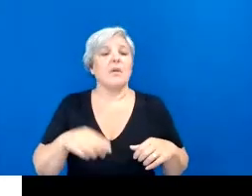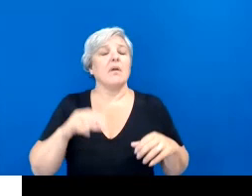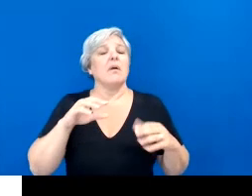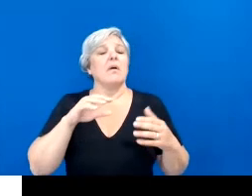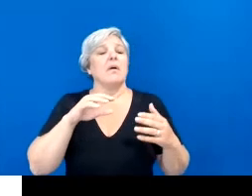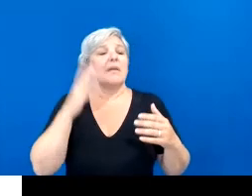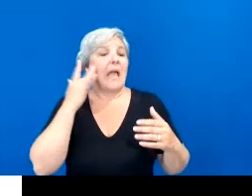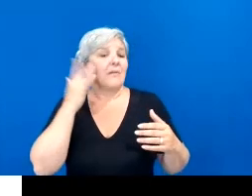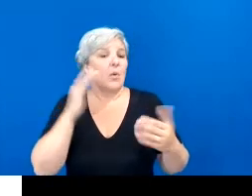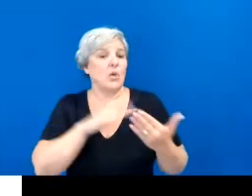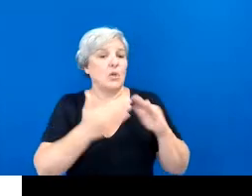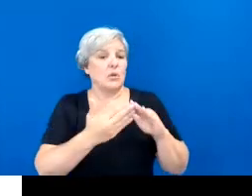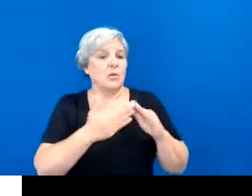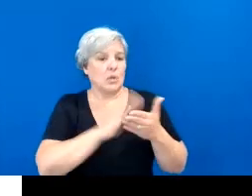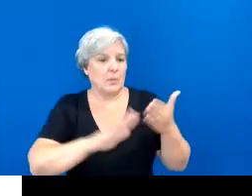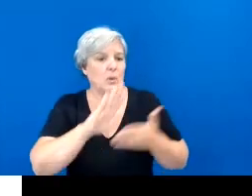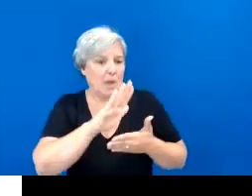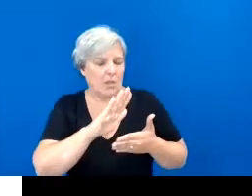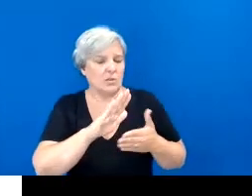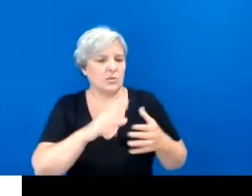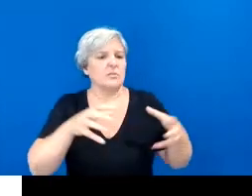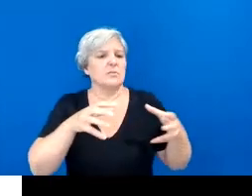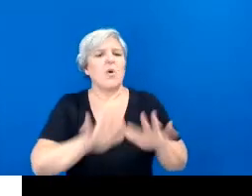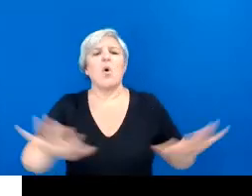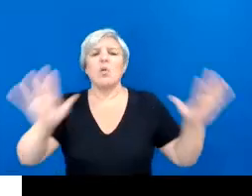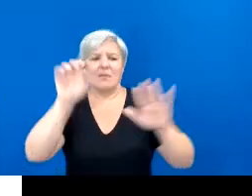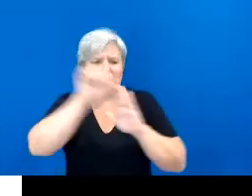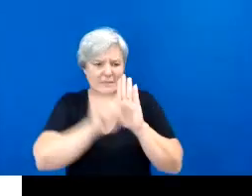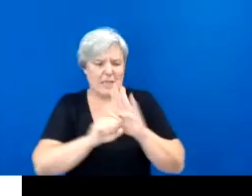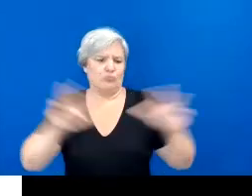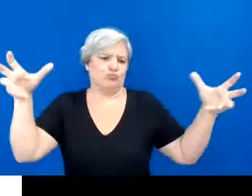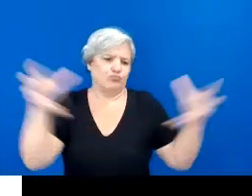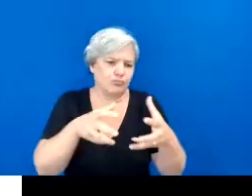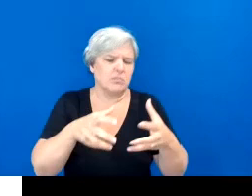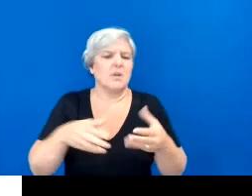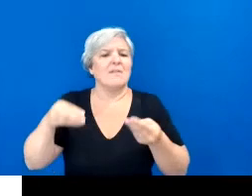from, faculty from across the state, came together funded by the ASCCC